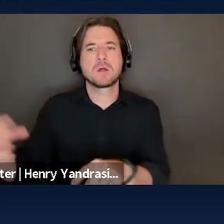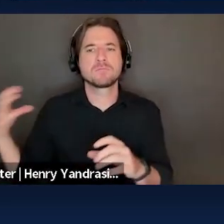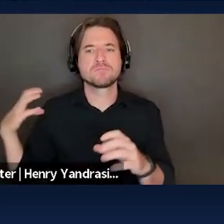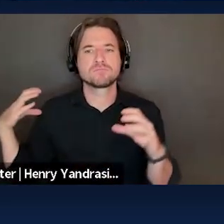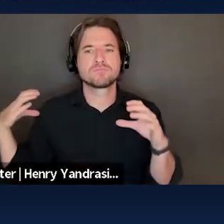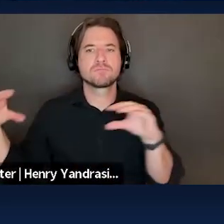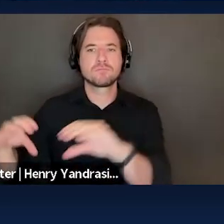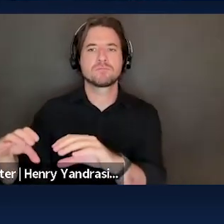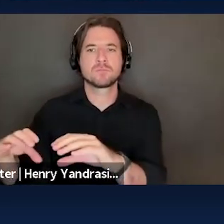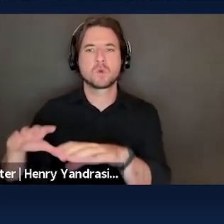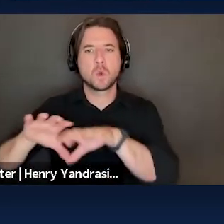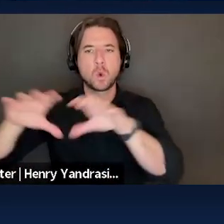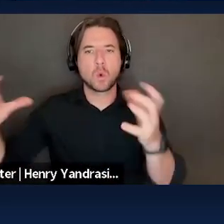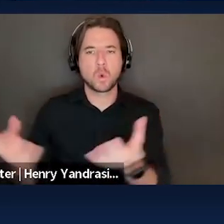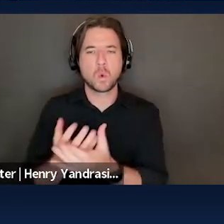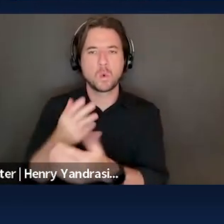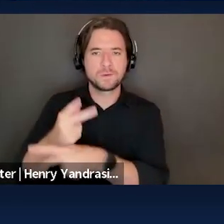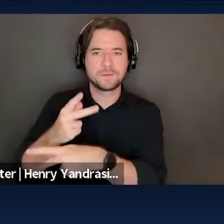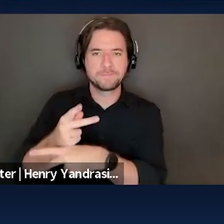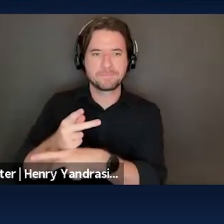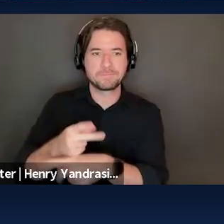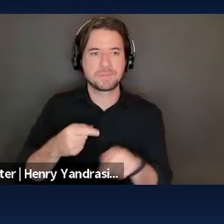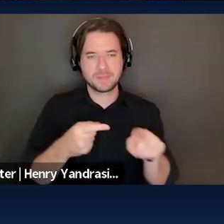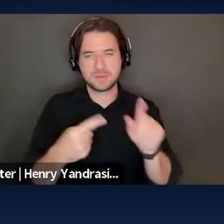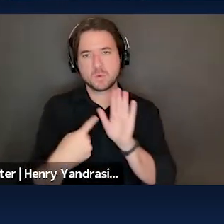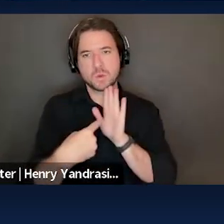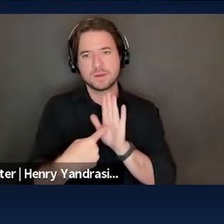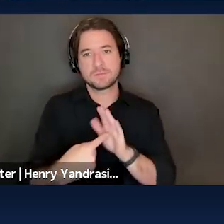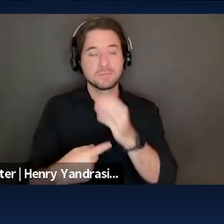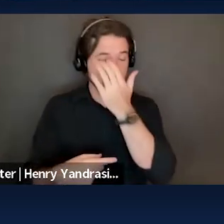a holistic care. And here is an example of.